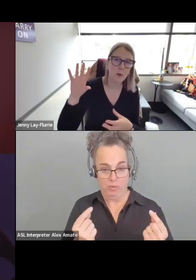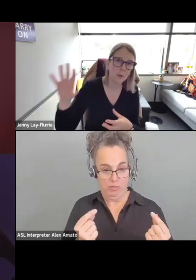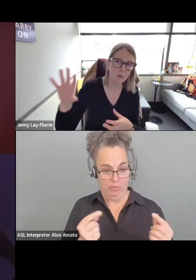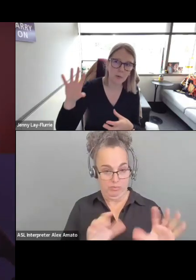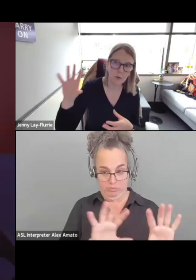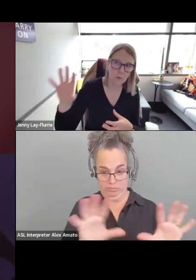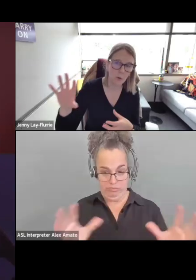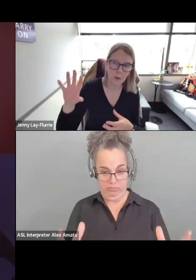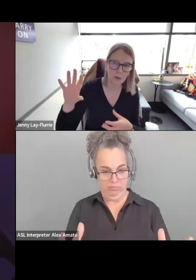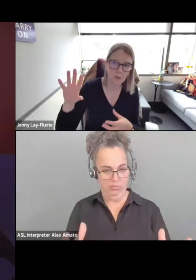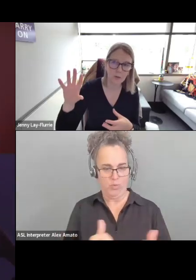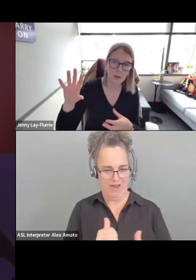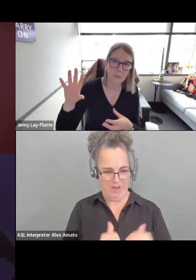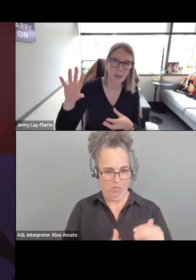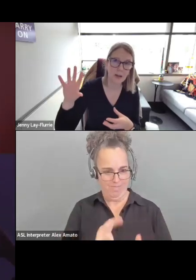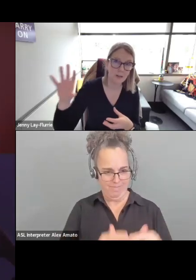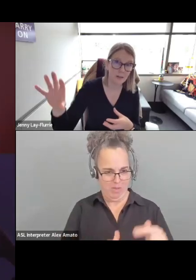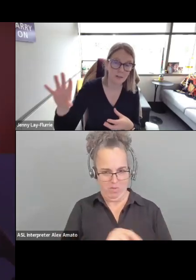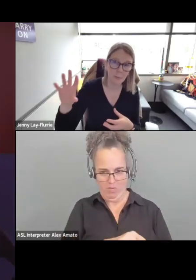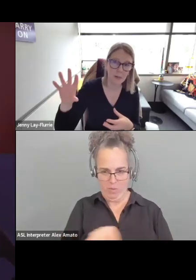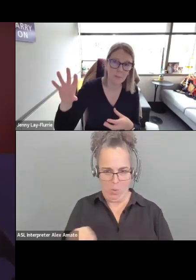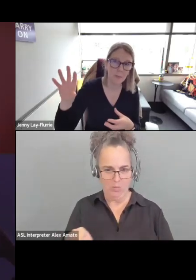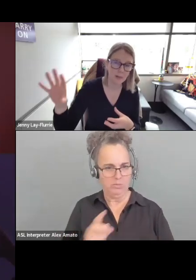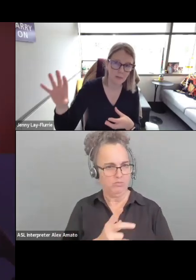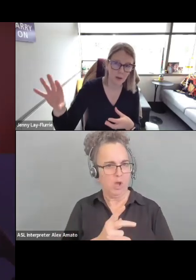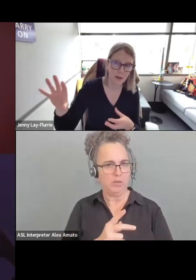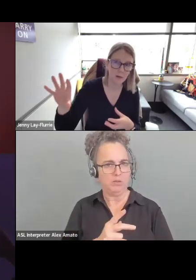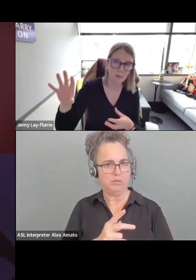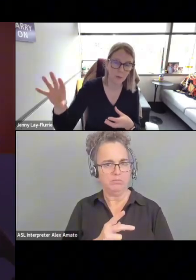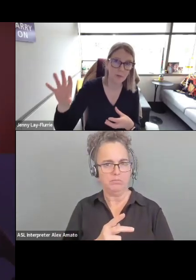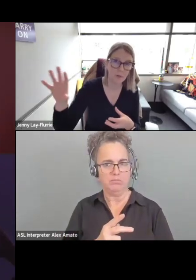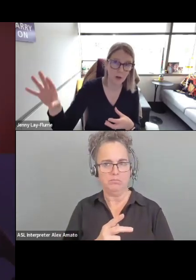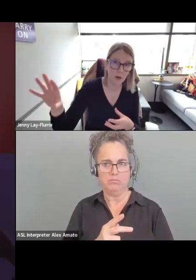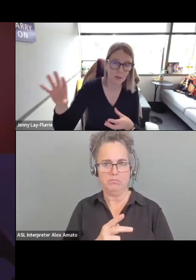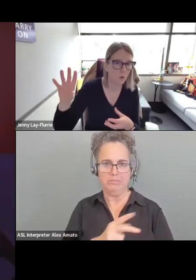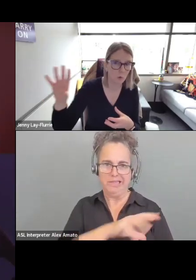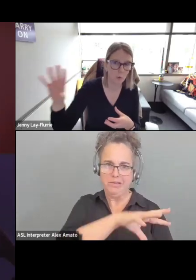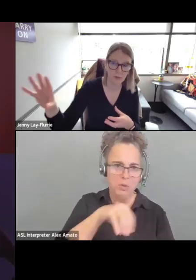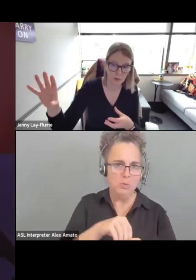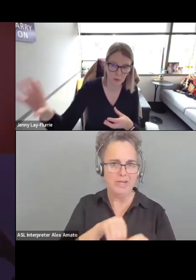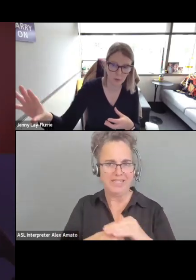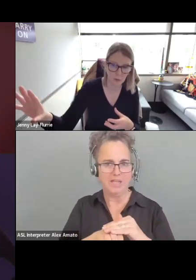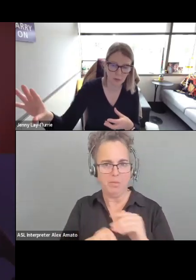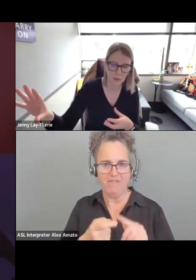that we are building those products accessibly by design, from the start, always our goal